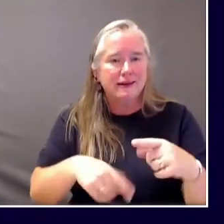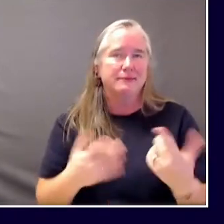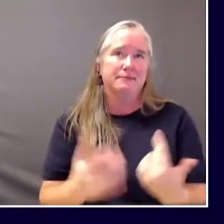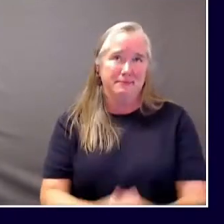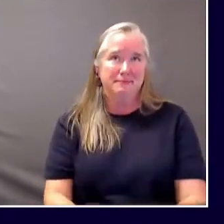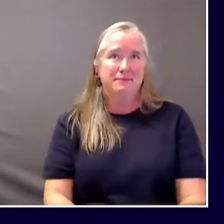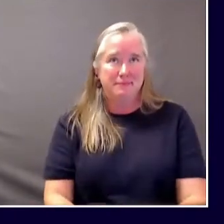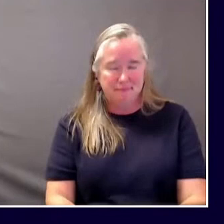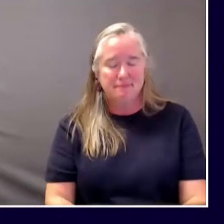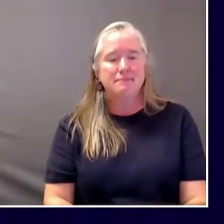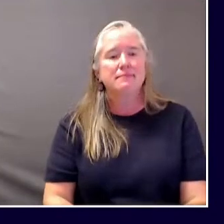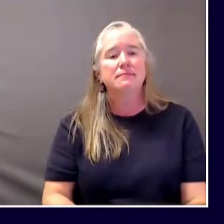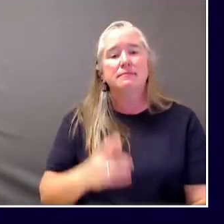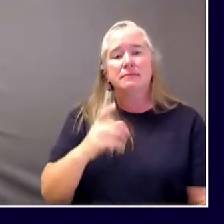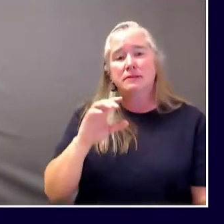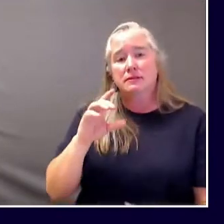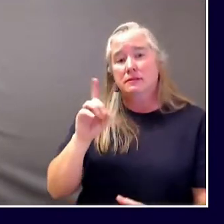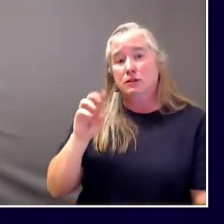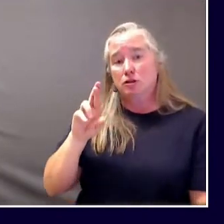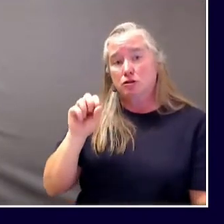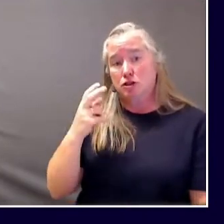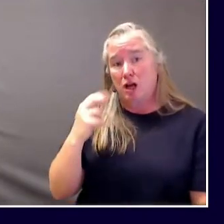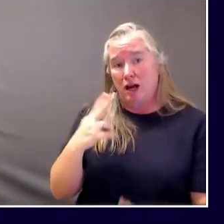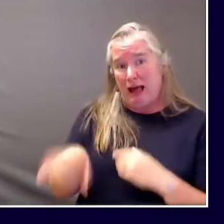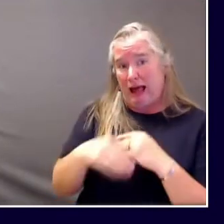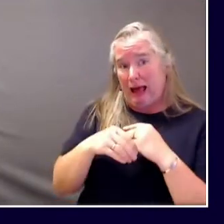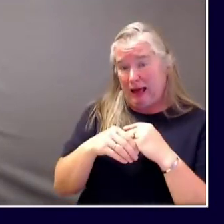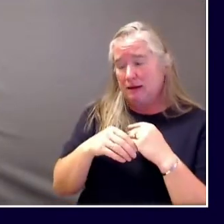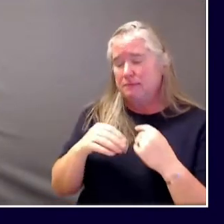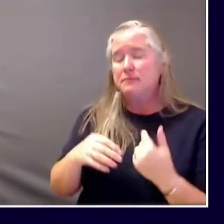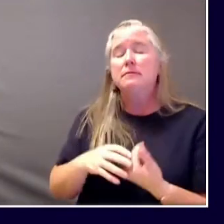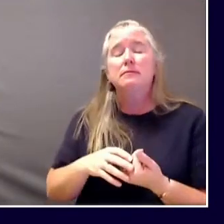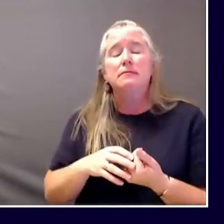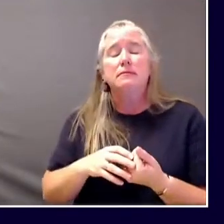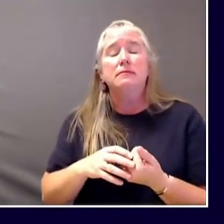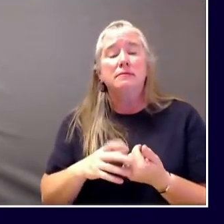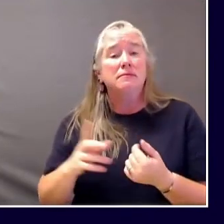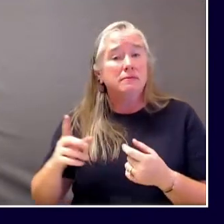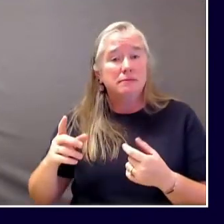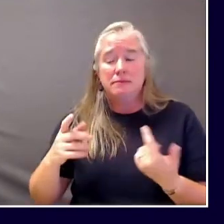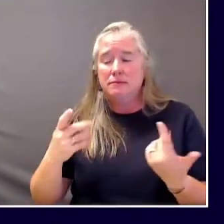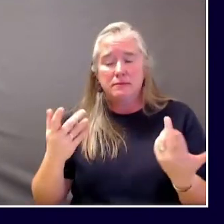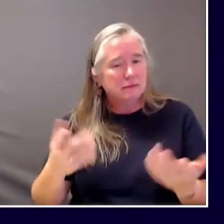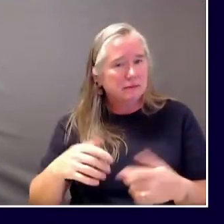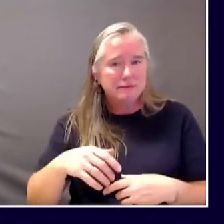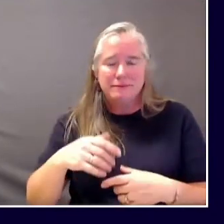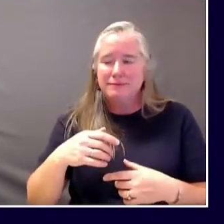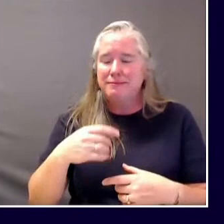commission we reset and governor